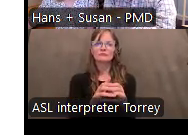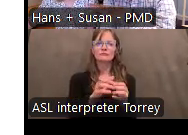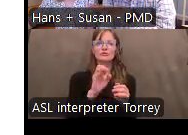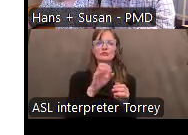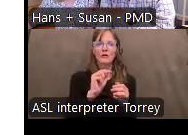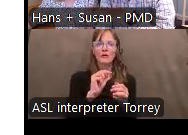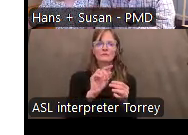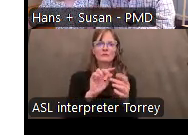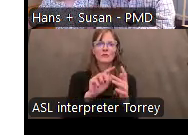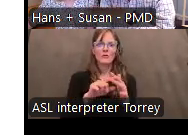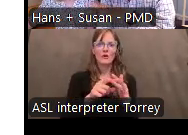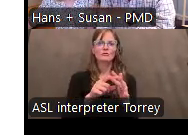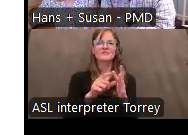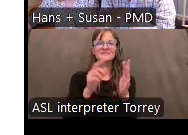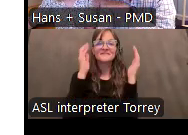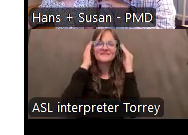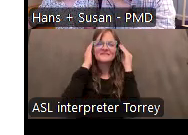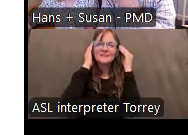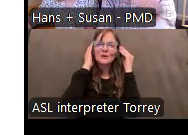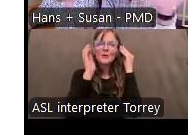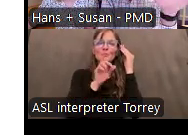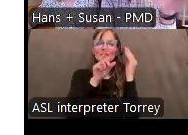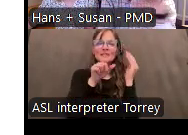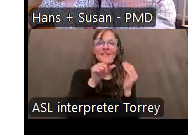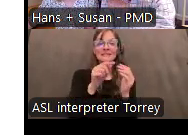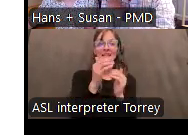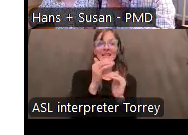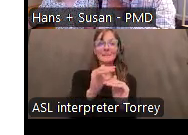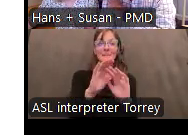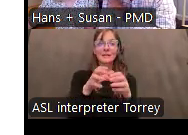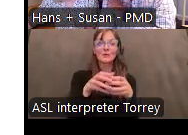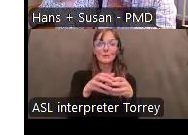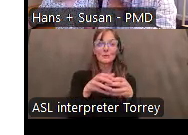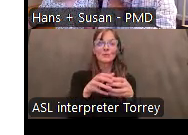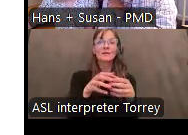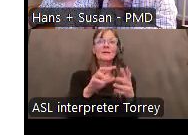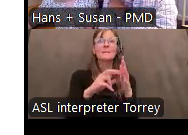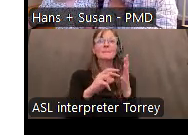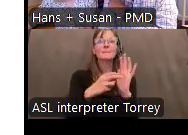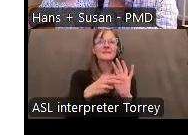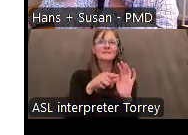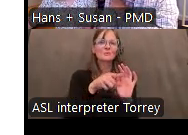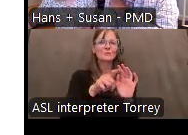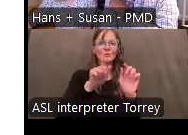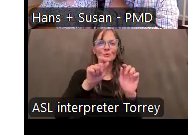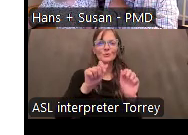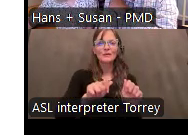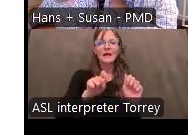make sure everything's working before you go out to the public and tell everybody that you exist. And soft launch usually is, you know,